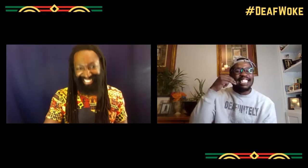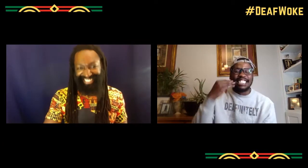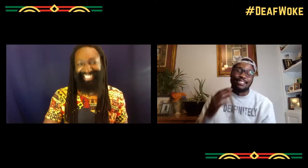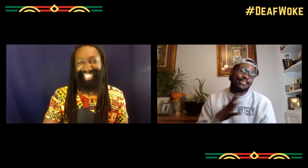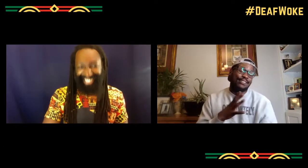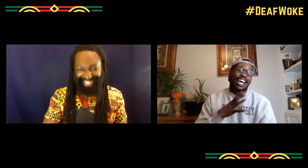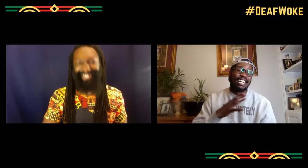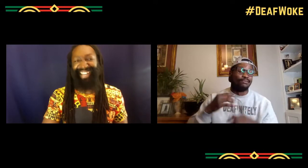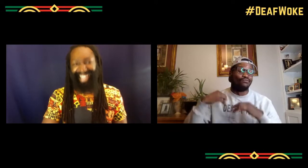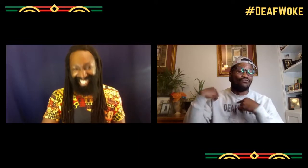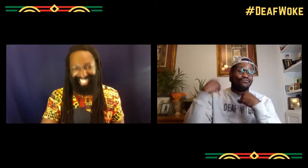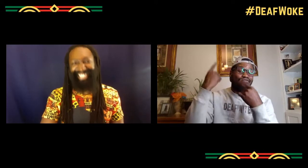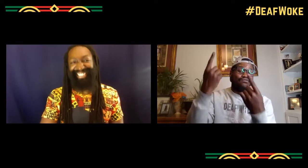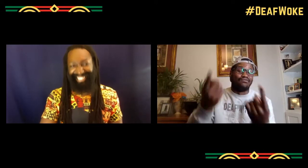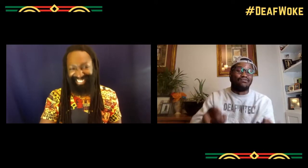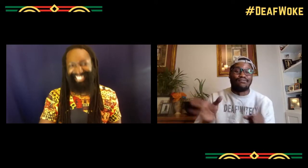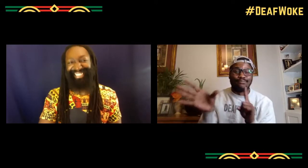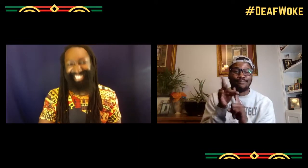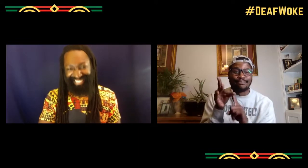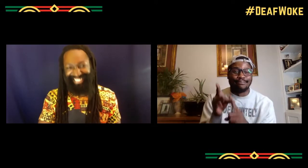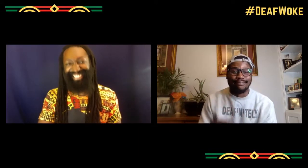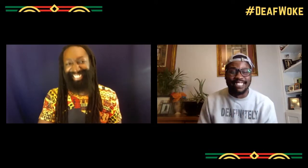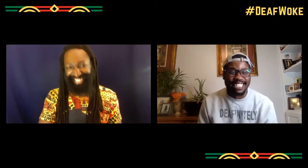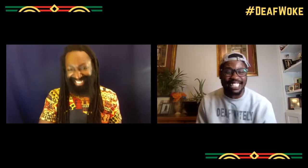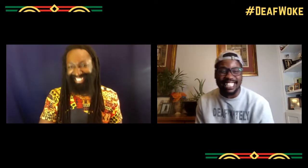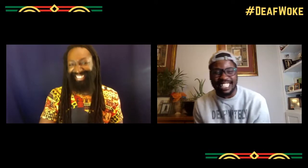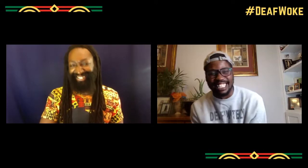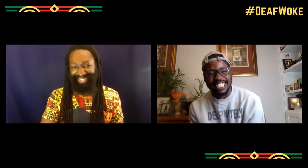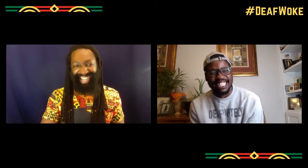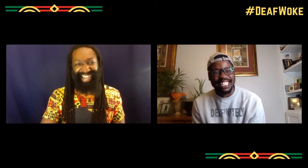And so that's how I got my name sign and I've kept it ever since.